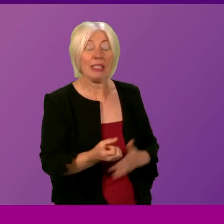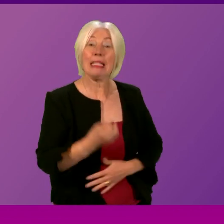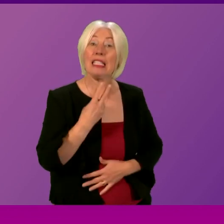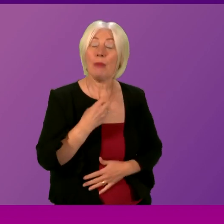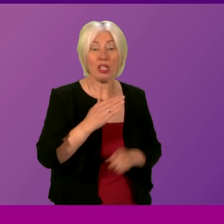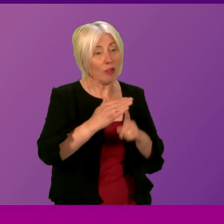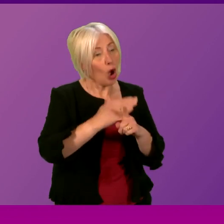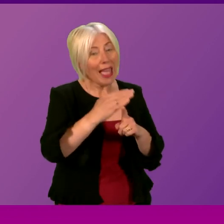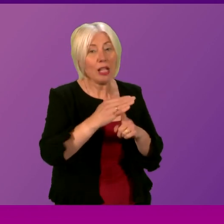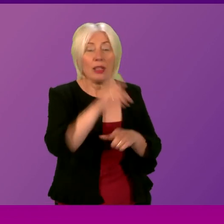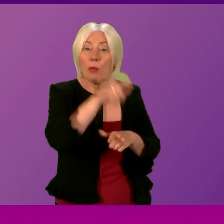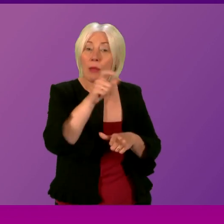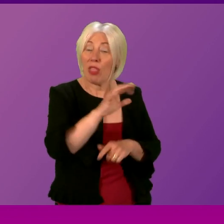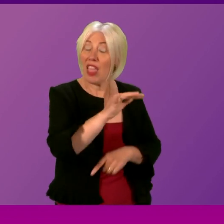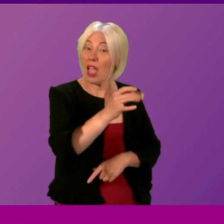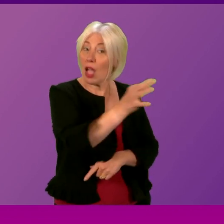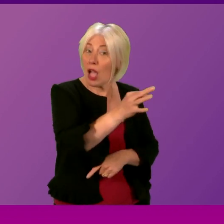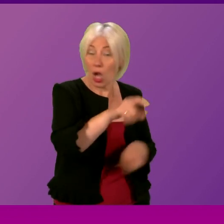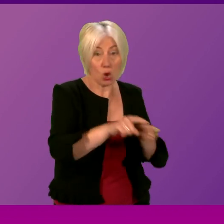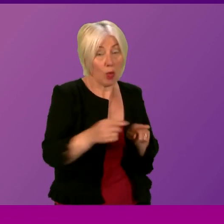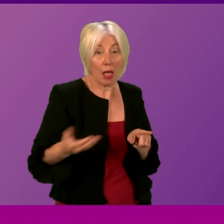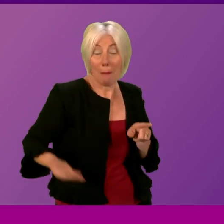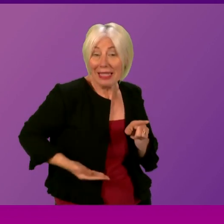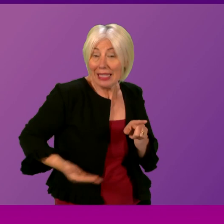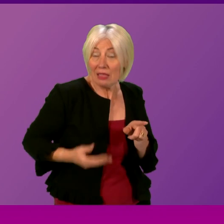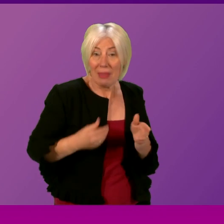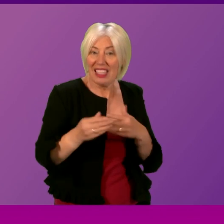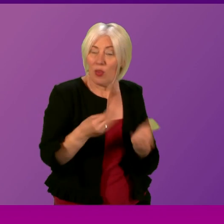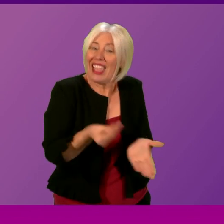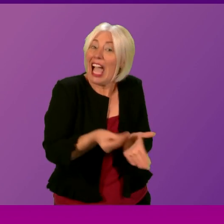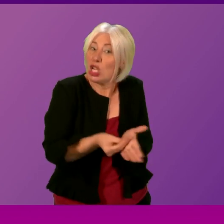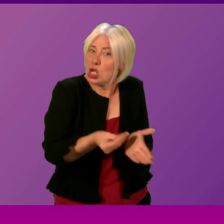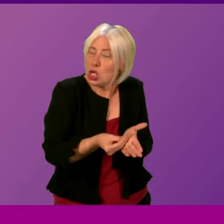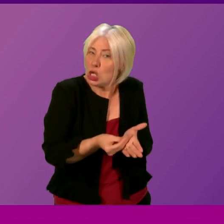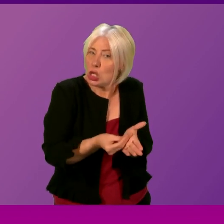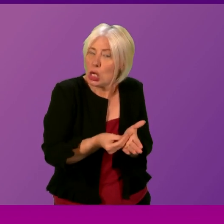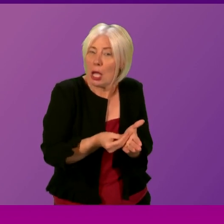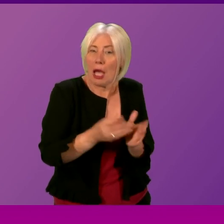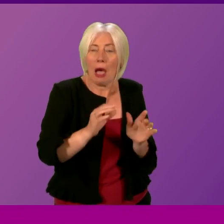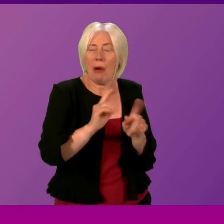residents on islands and many businesses that operate in cash. I wonder, though, whether the devastating effect that it will have on our island communities has escaped Lloyds Banking Group,